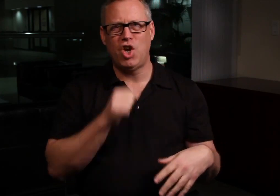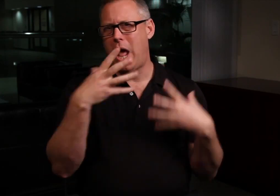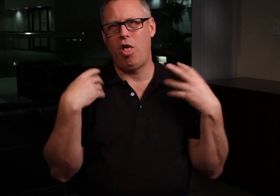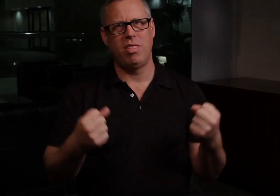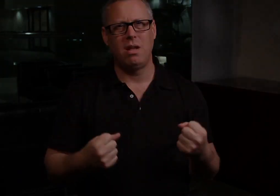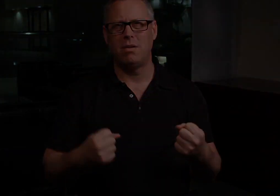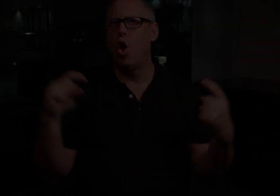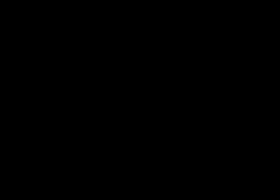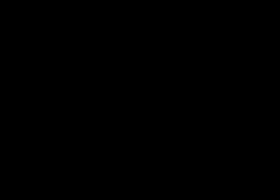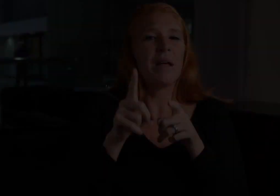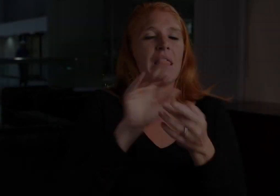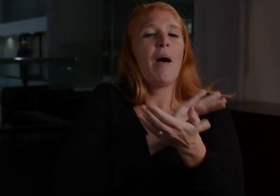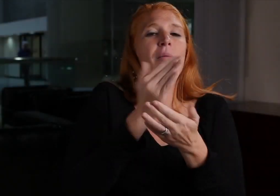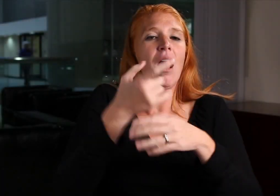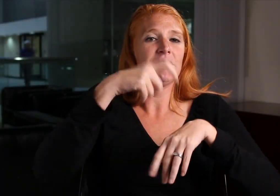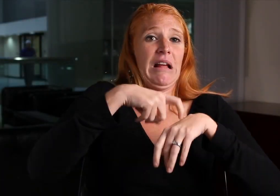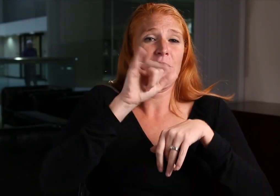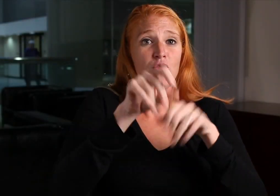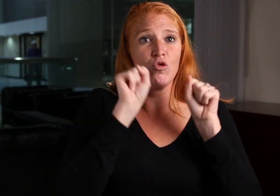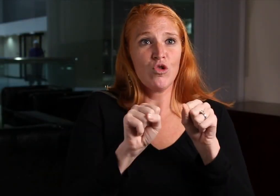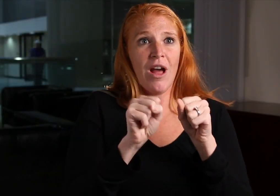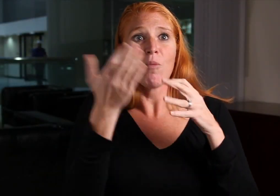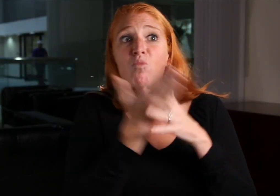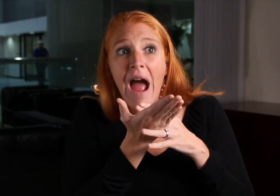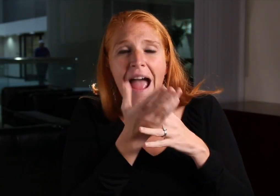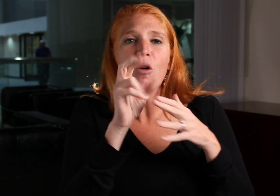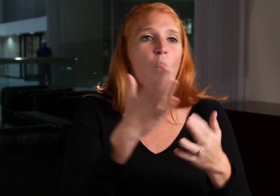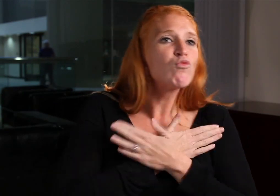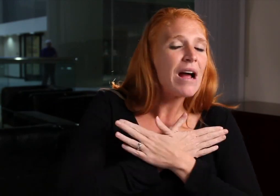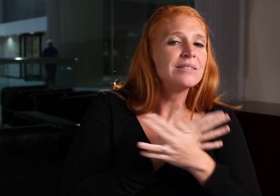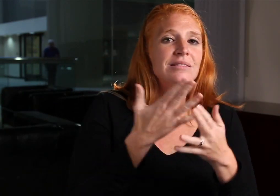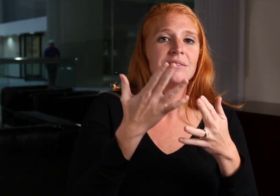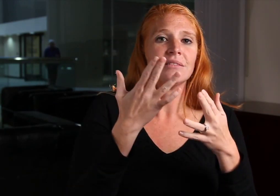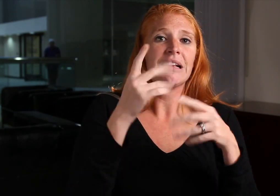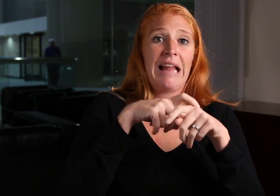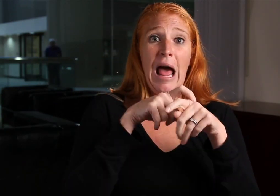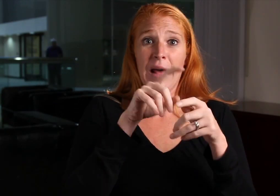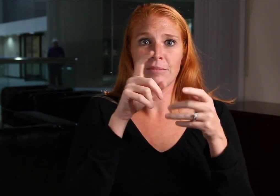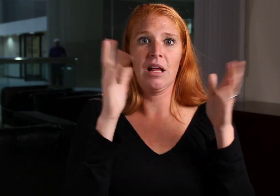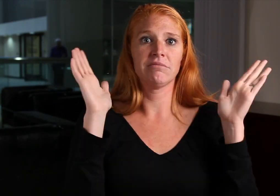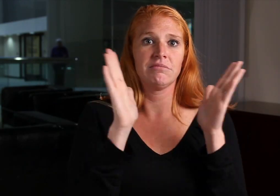and unhealthy. Margie: The amount of time that you could take a break or rest got shorter and shorter